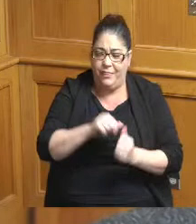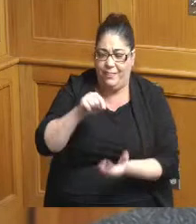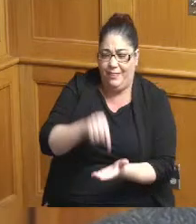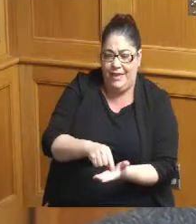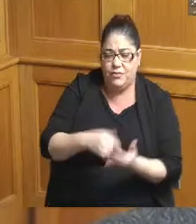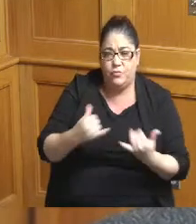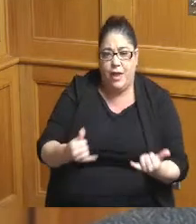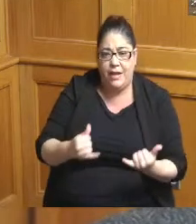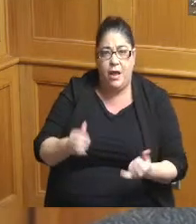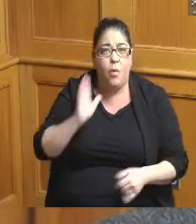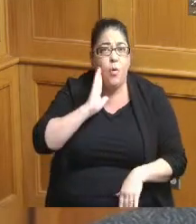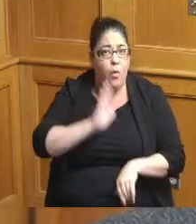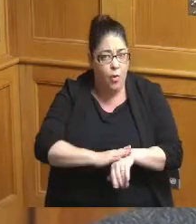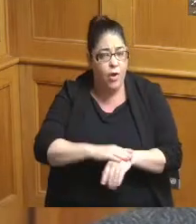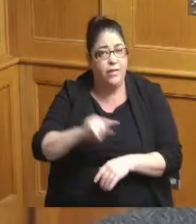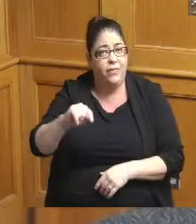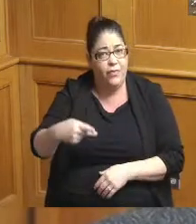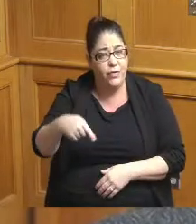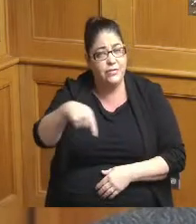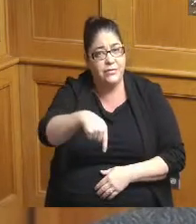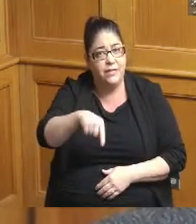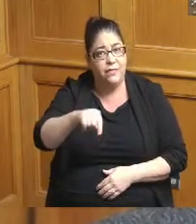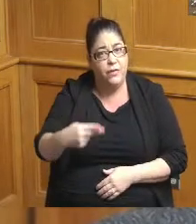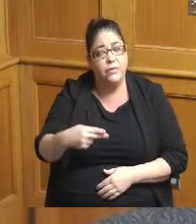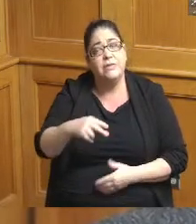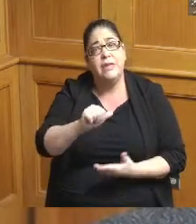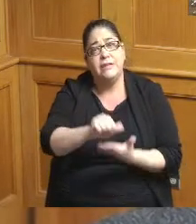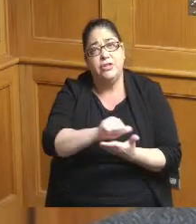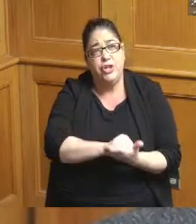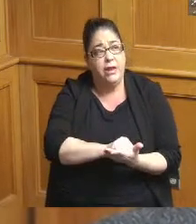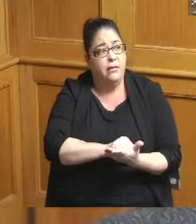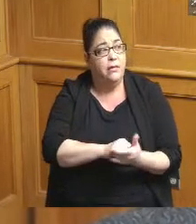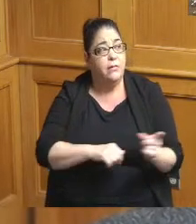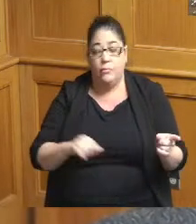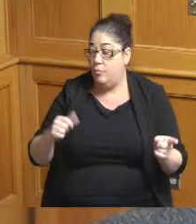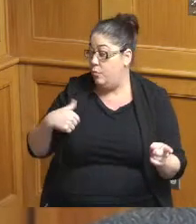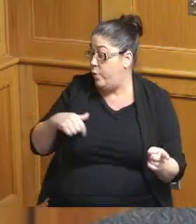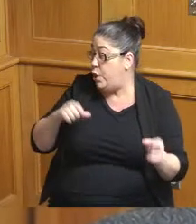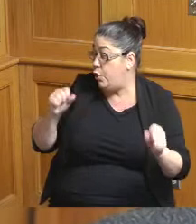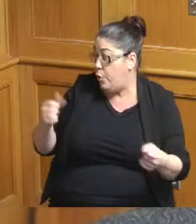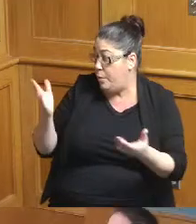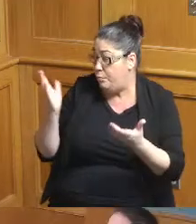be on the agenda on Thursday we could bring it forward as early as Thursday through a by lead